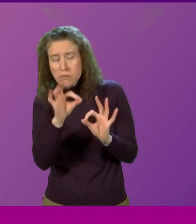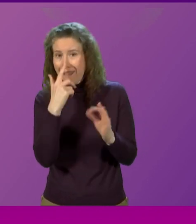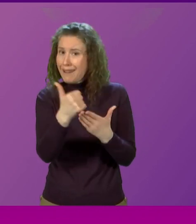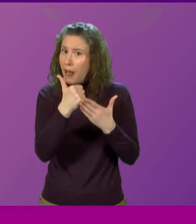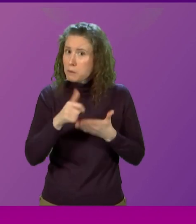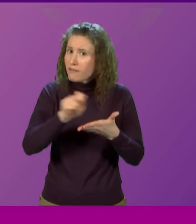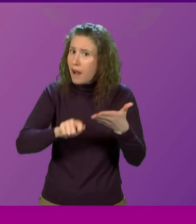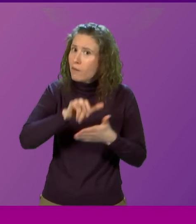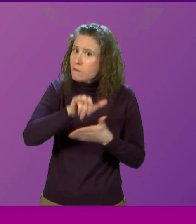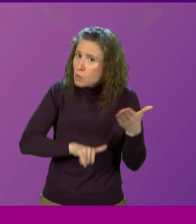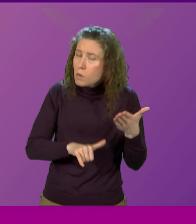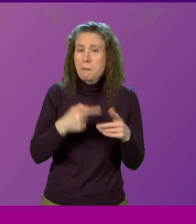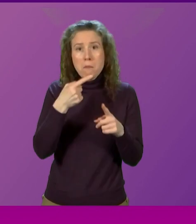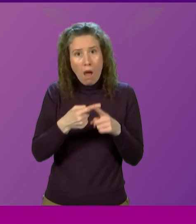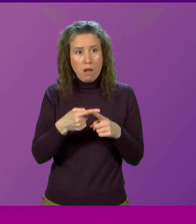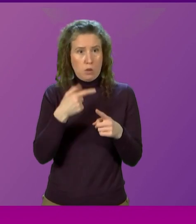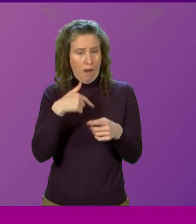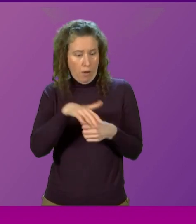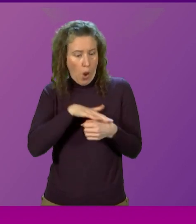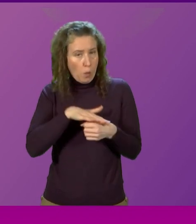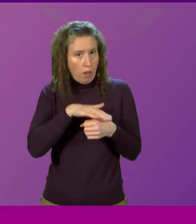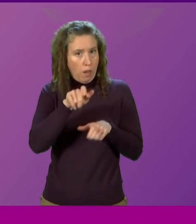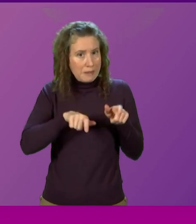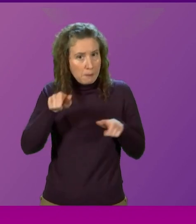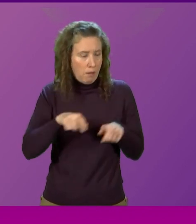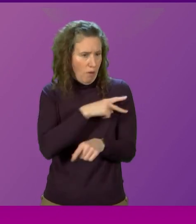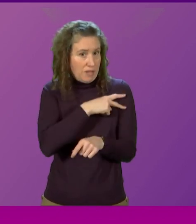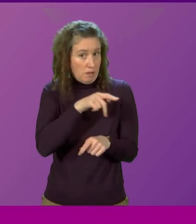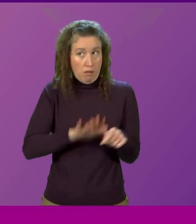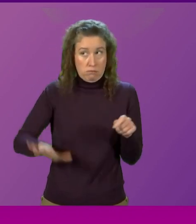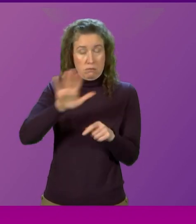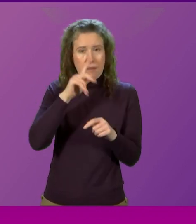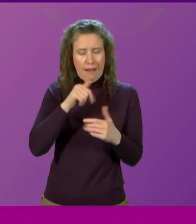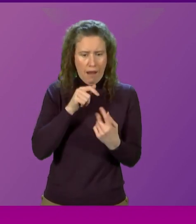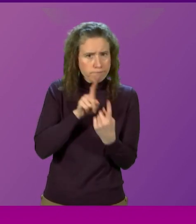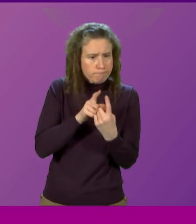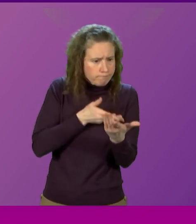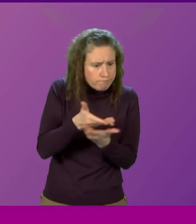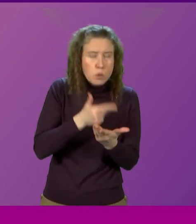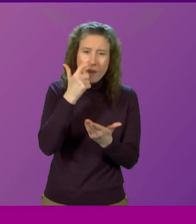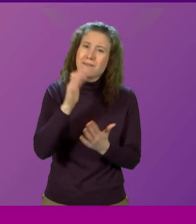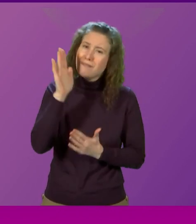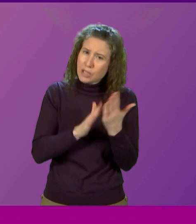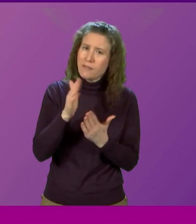forms, and local delivery officers are available across the country, so that the application can be made face to face, where that is necessary.